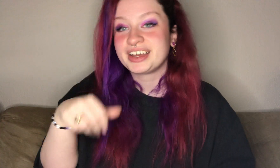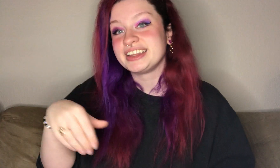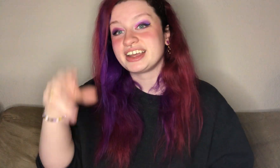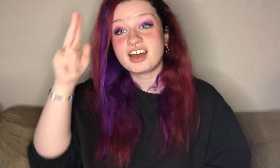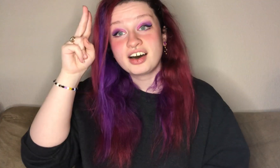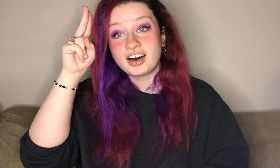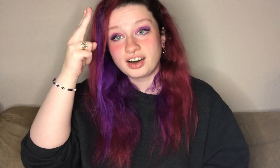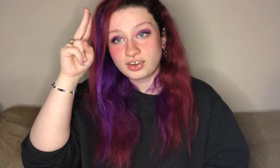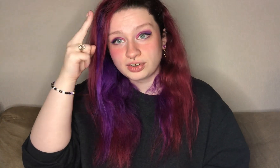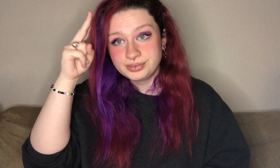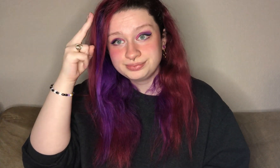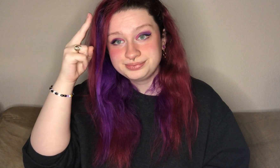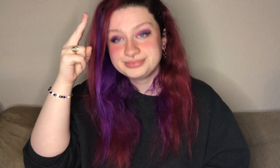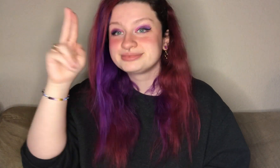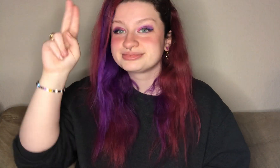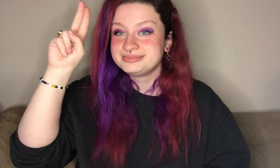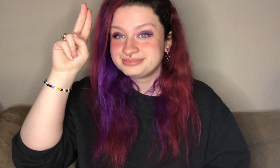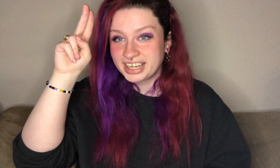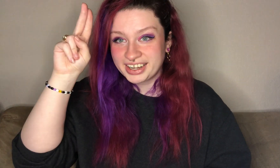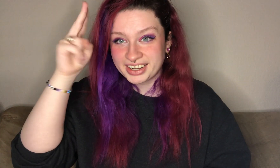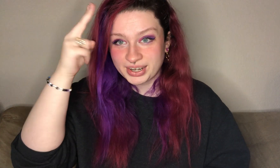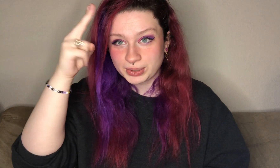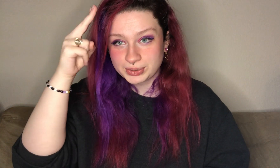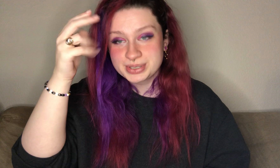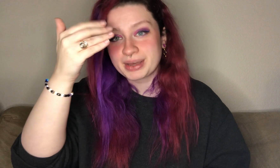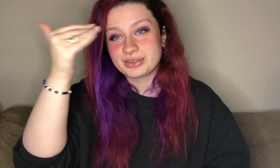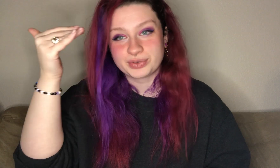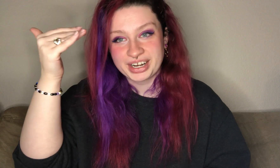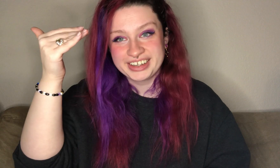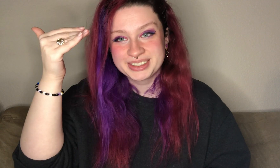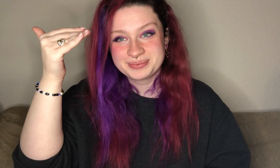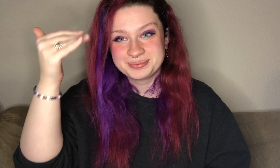and then uncle uncle it's by the forehead